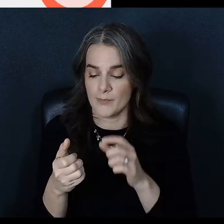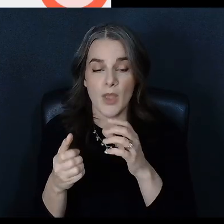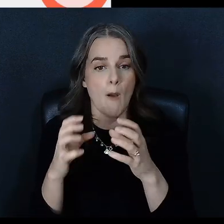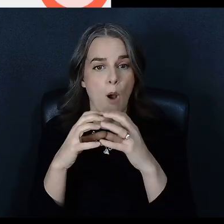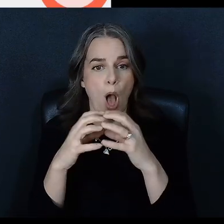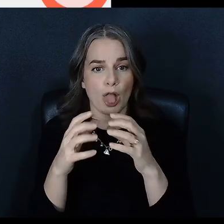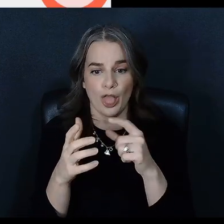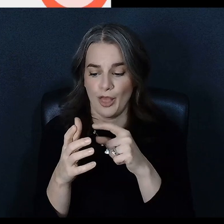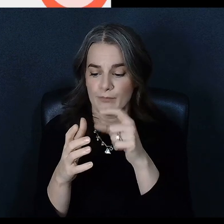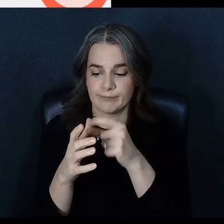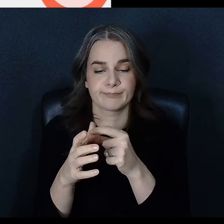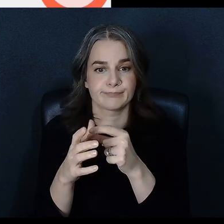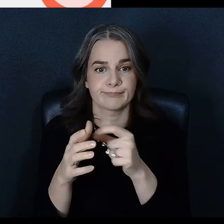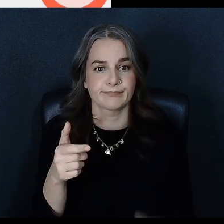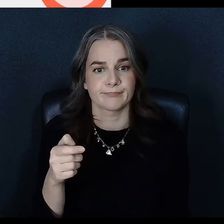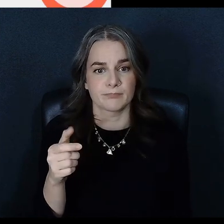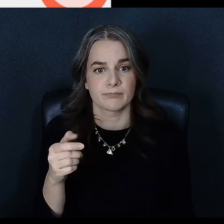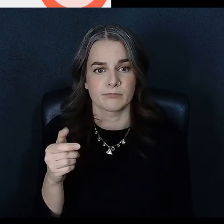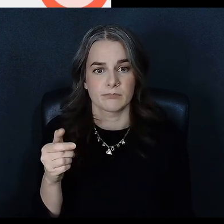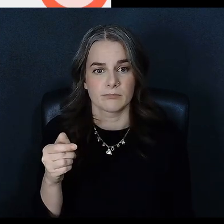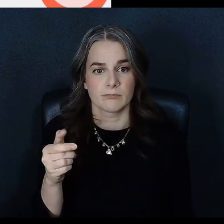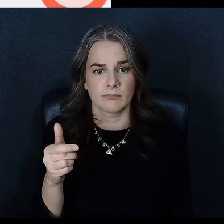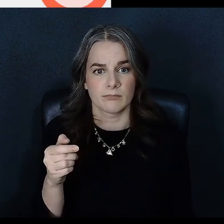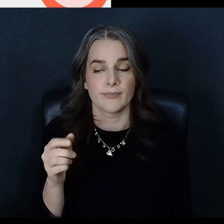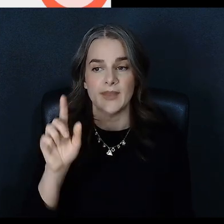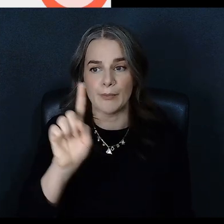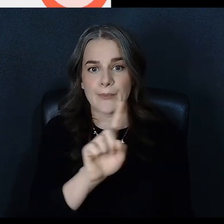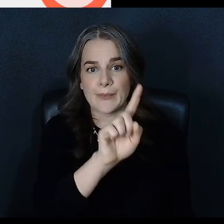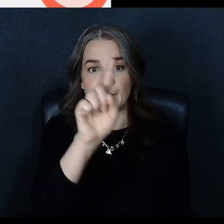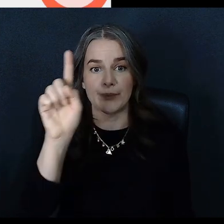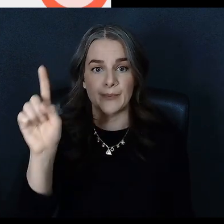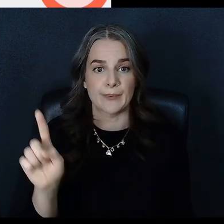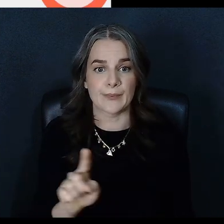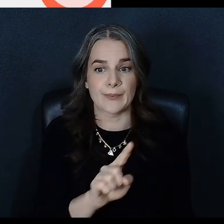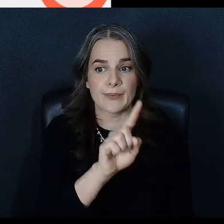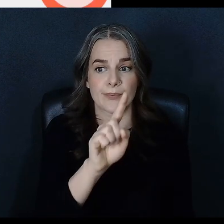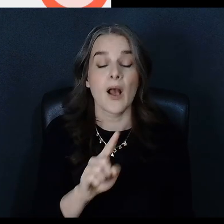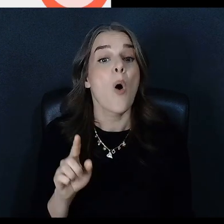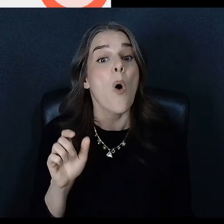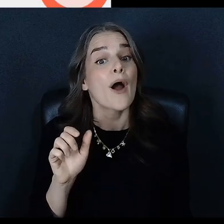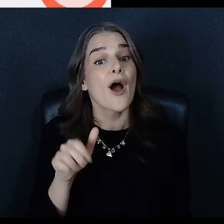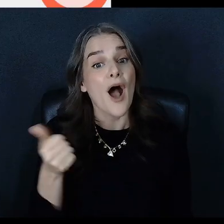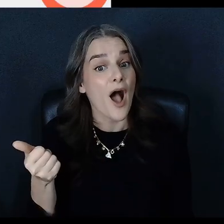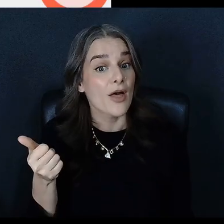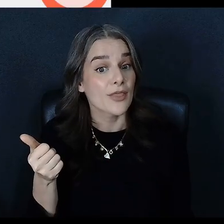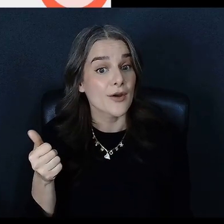Can I use ergonomic mice that are more vertical? If you look at the mouse on the top right corner,